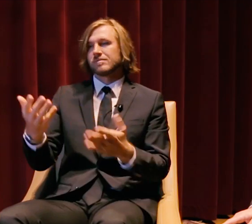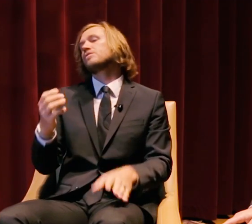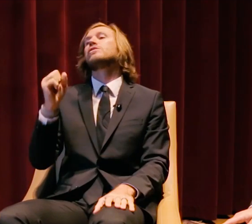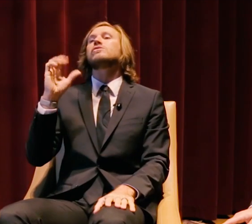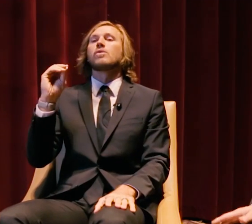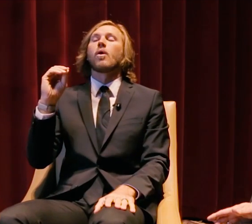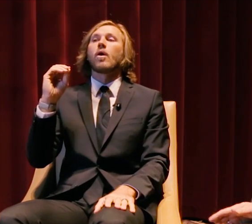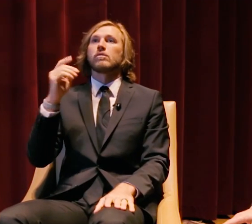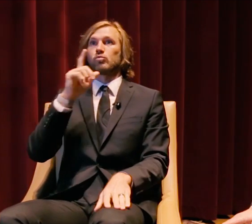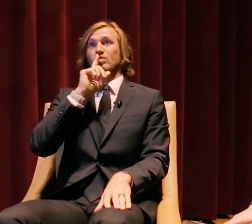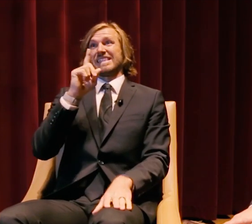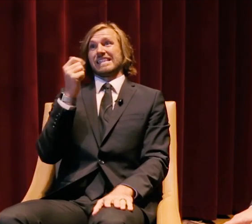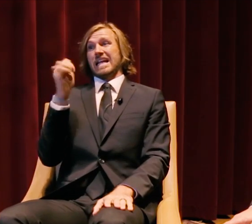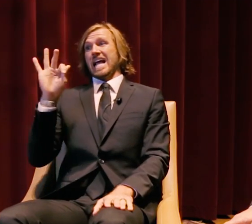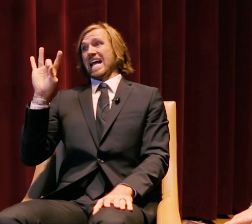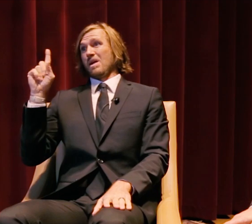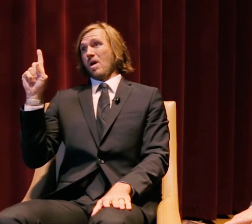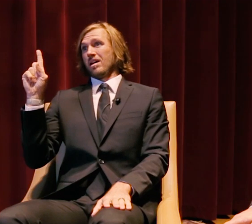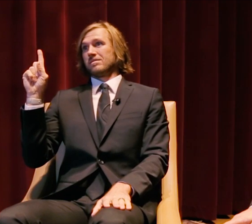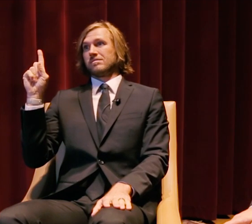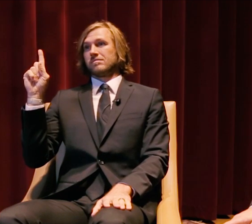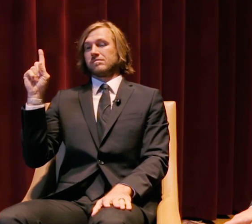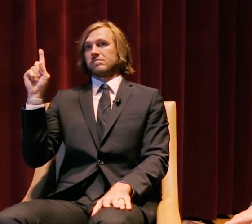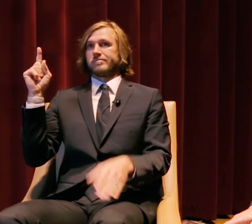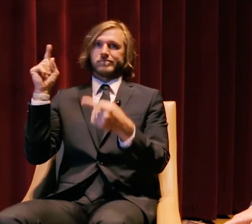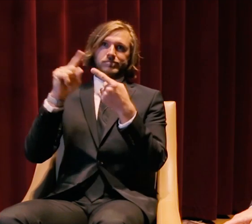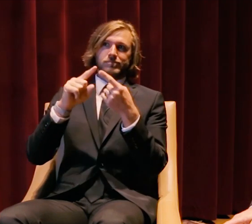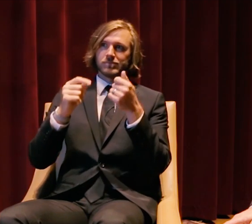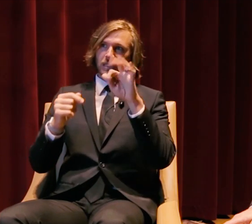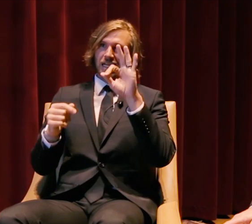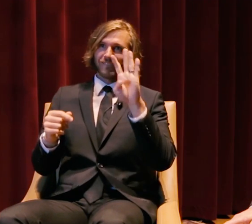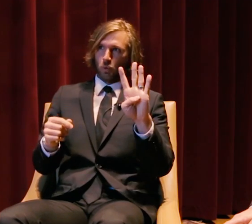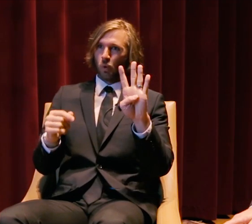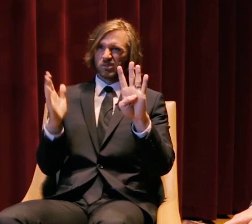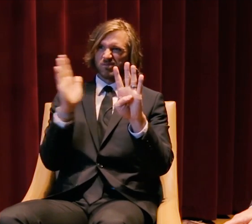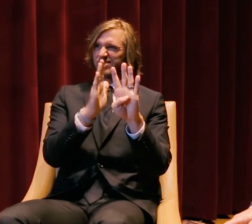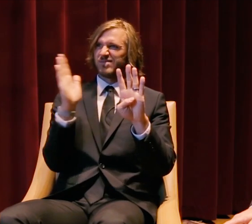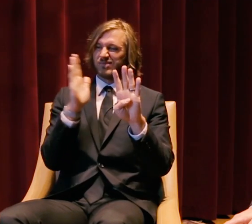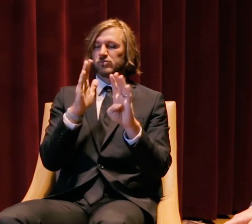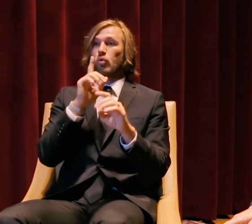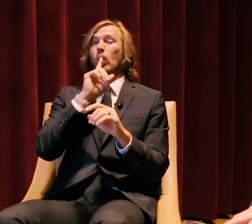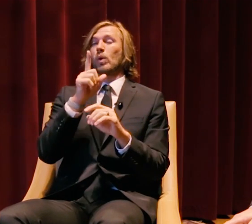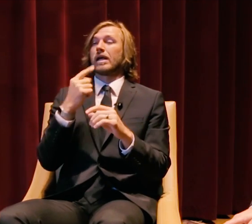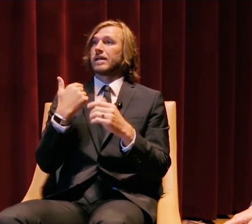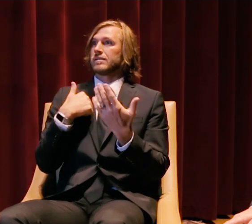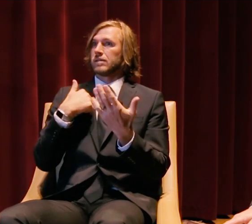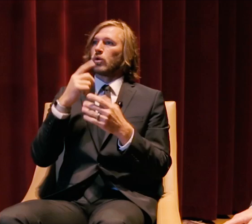So from, basically, 1981 until 1994 I really was an apprentice.